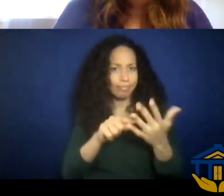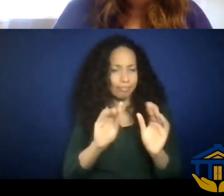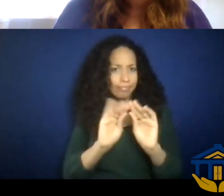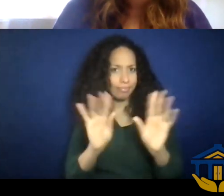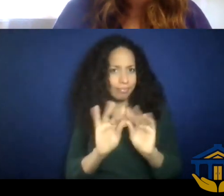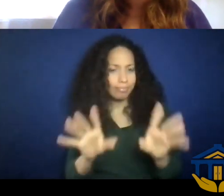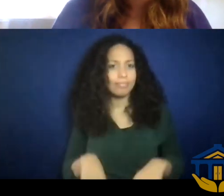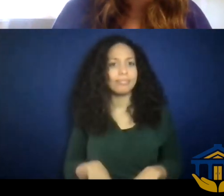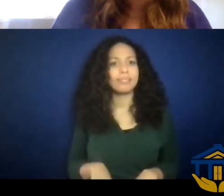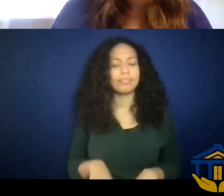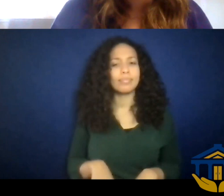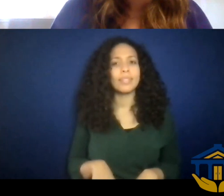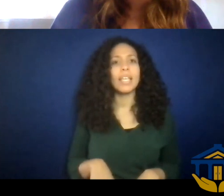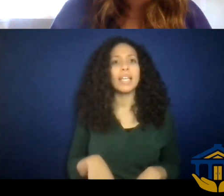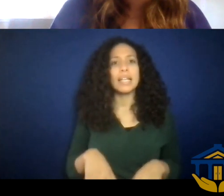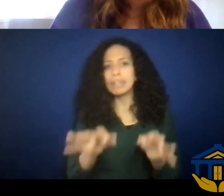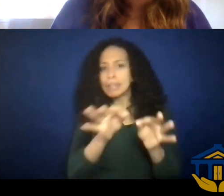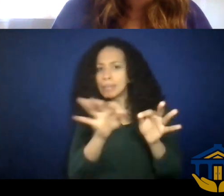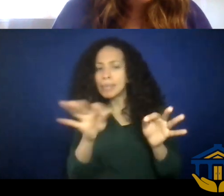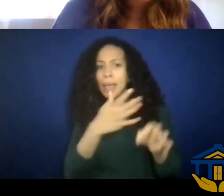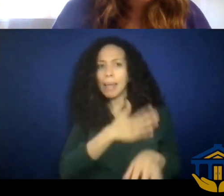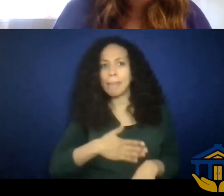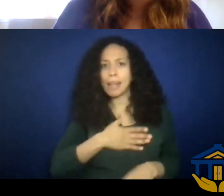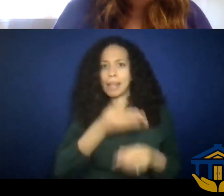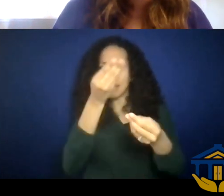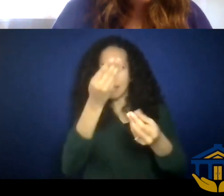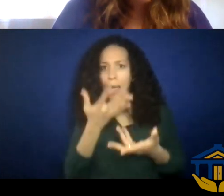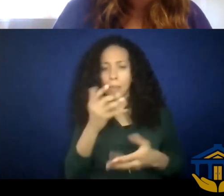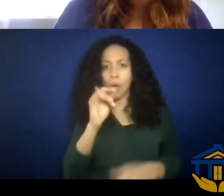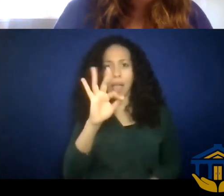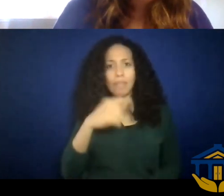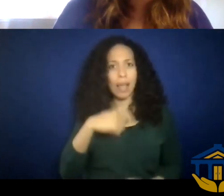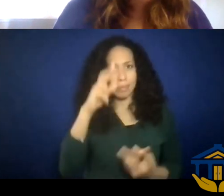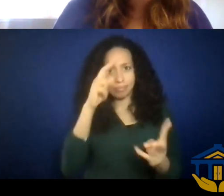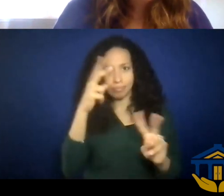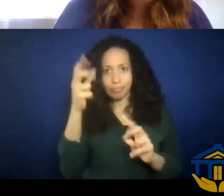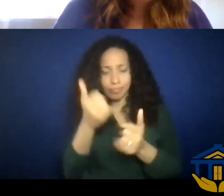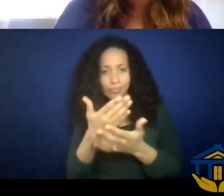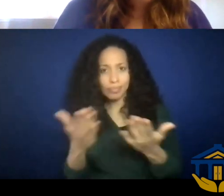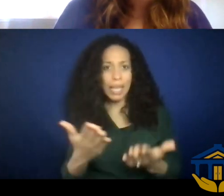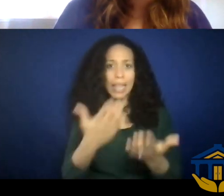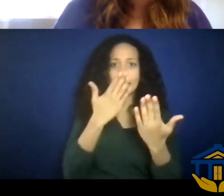“please let me know if I misunderstood anything and thank you and I appreciate your time.”